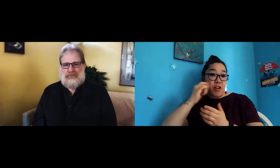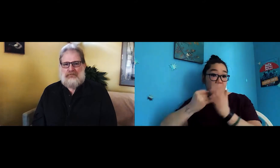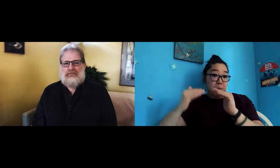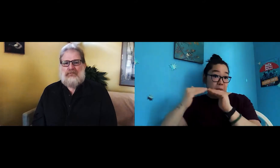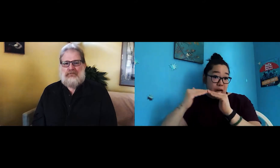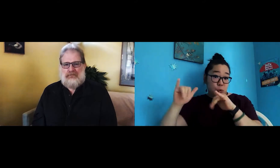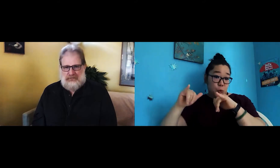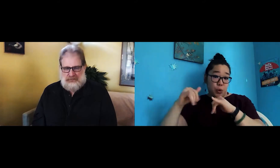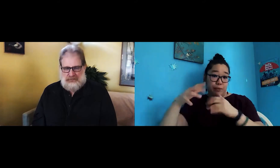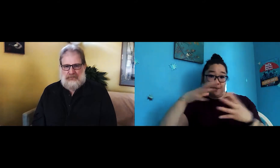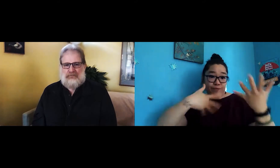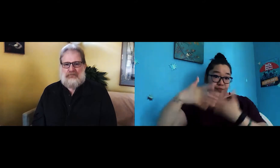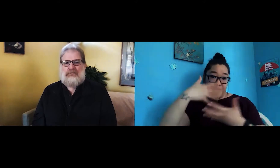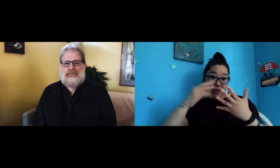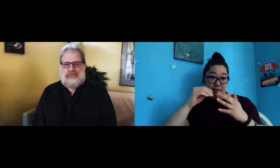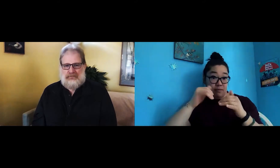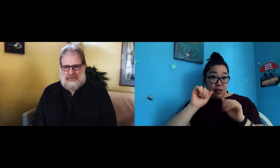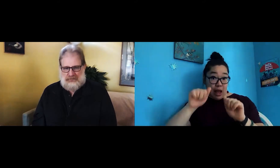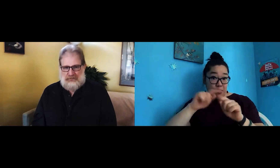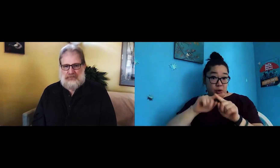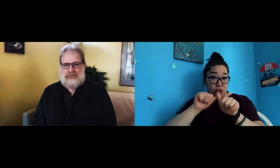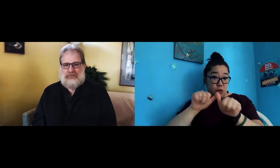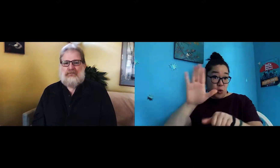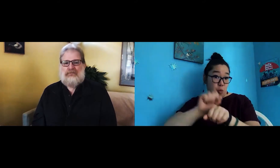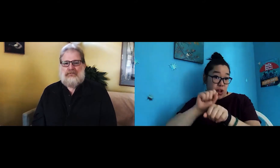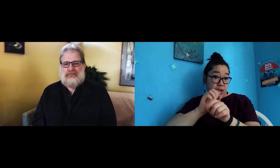and connected with their peers – creating a space for young Deaf artists to sparking a